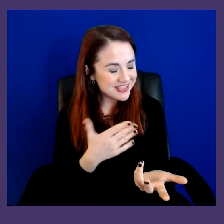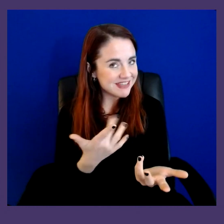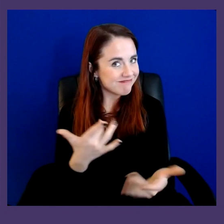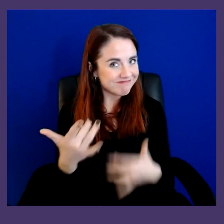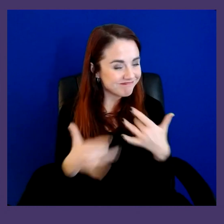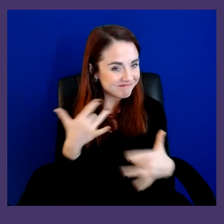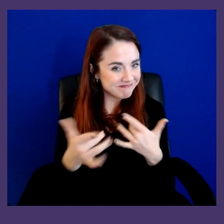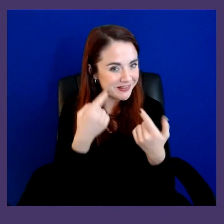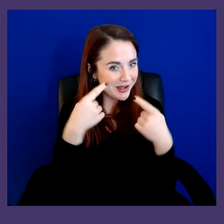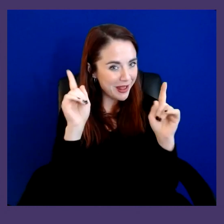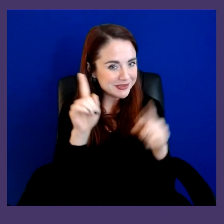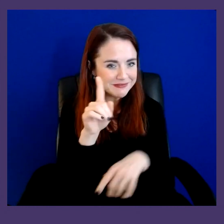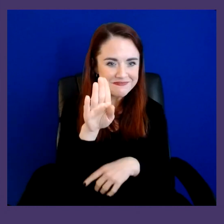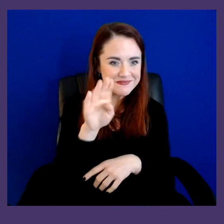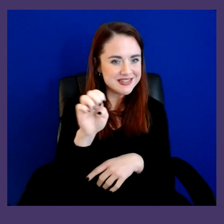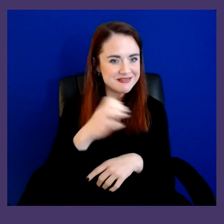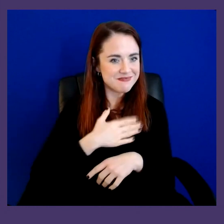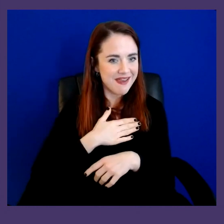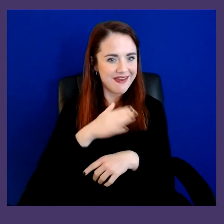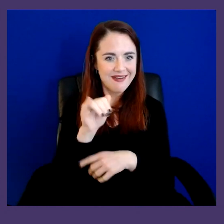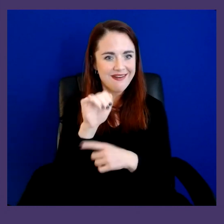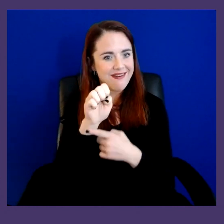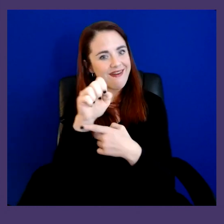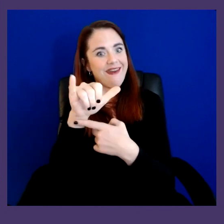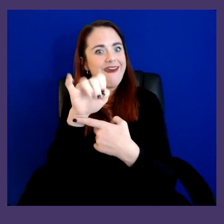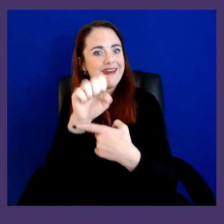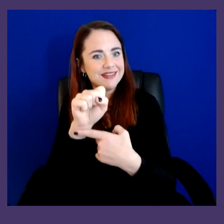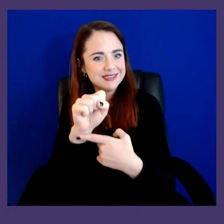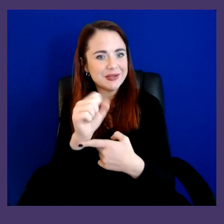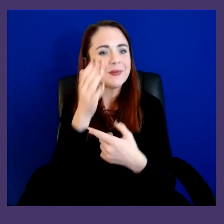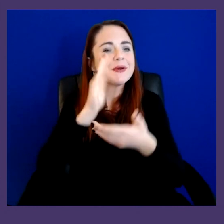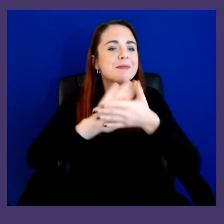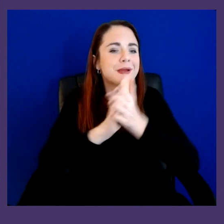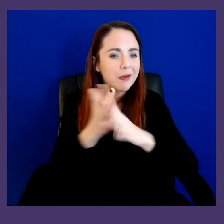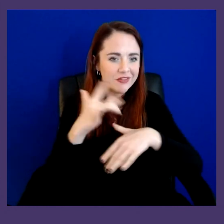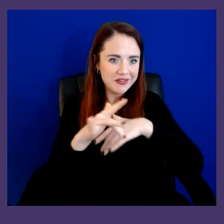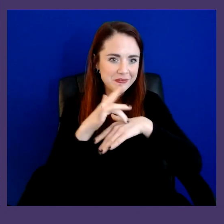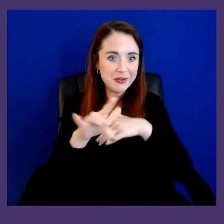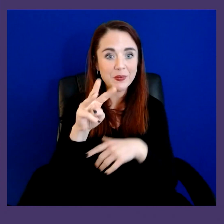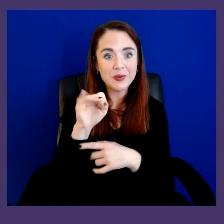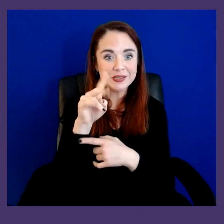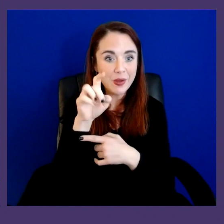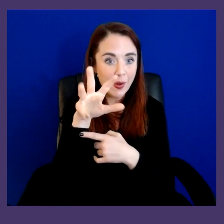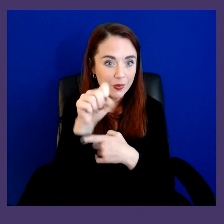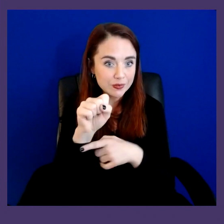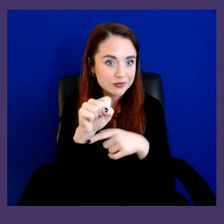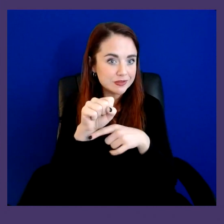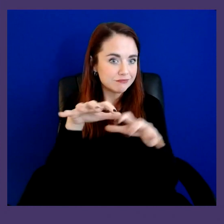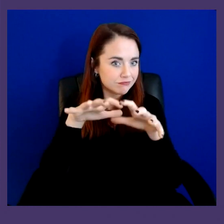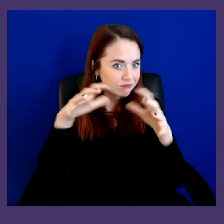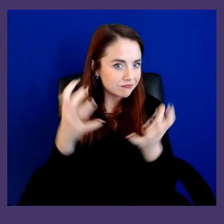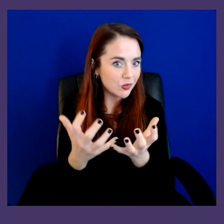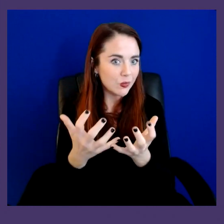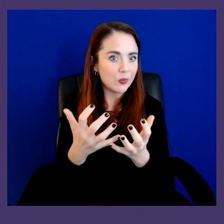Be My Eyes will be available on Windows worldwide this summer through the Microsoft Store.